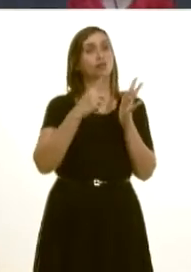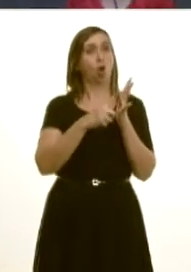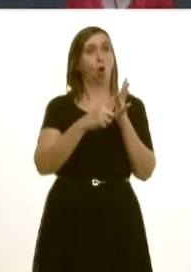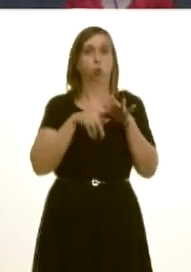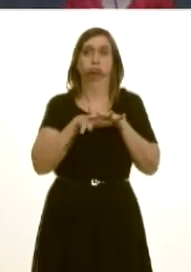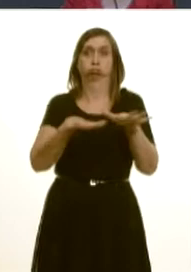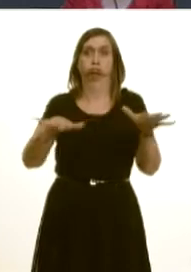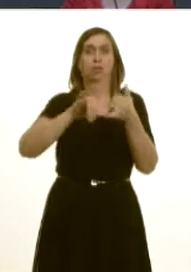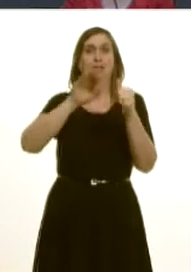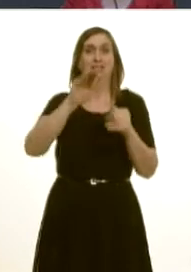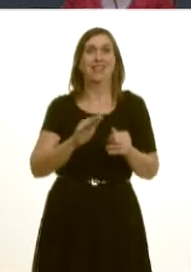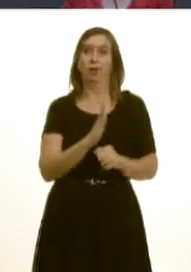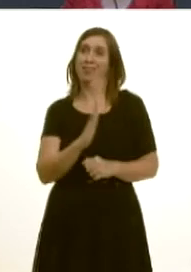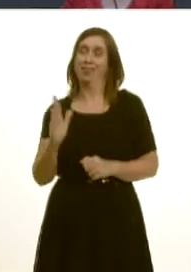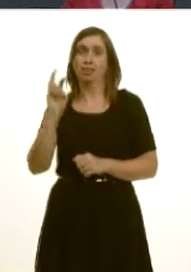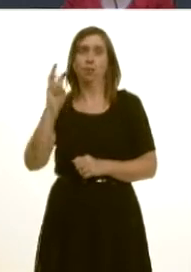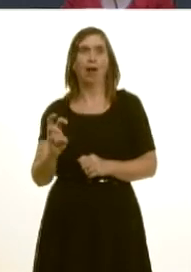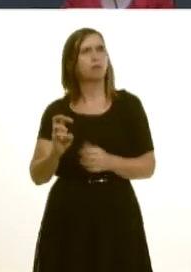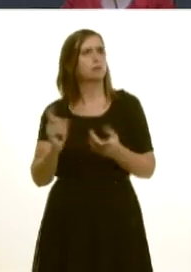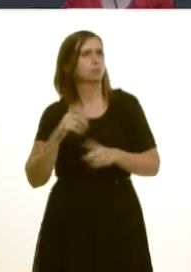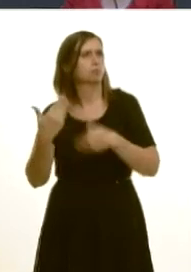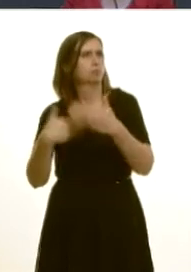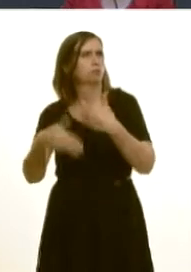Carwyn Jones: We recently published an update report setting out progress to date on the